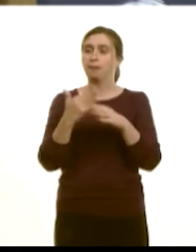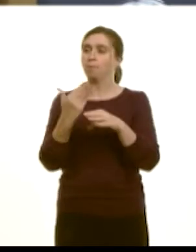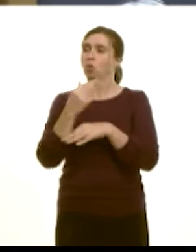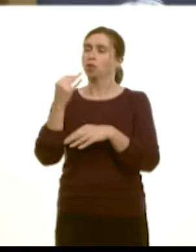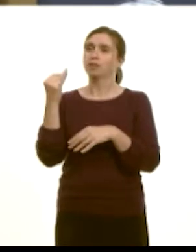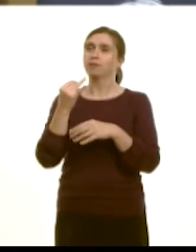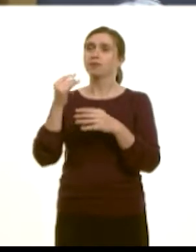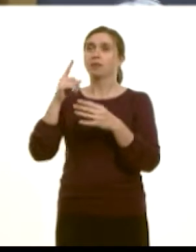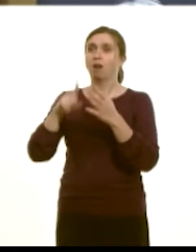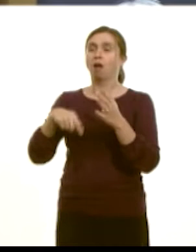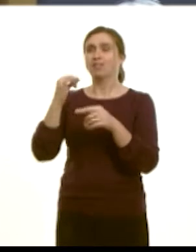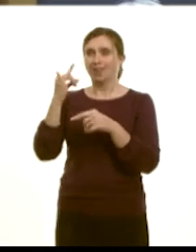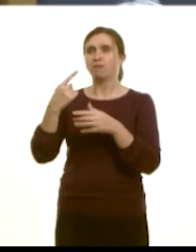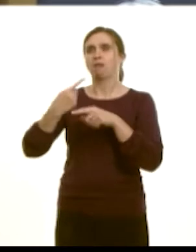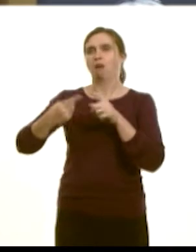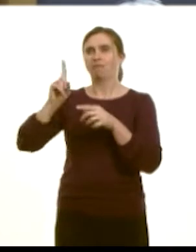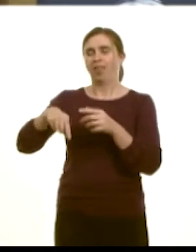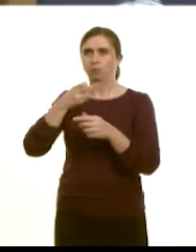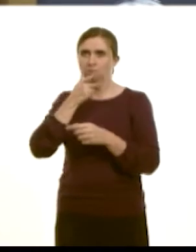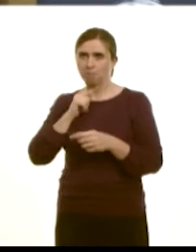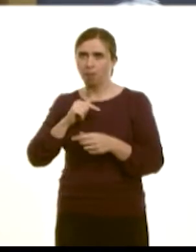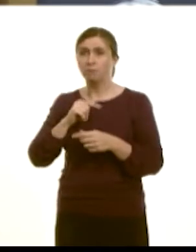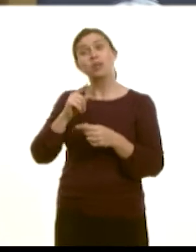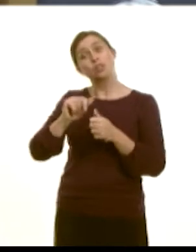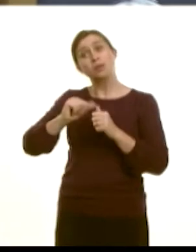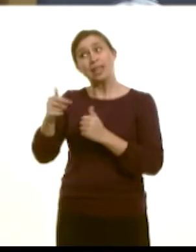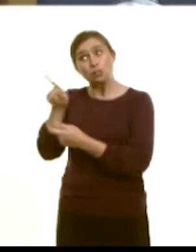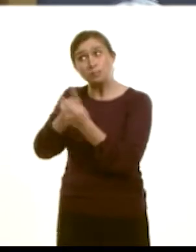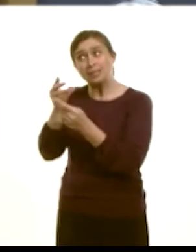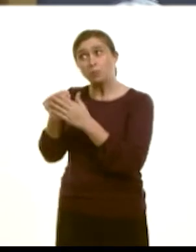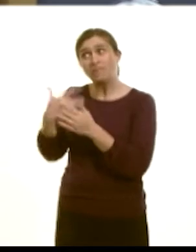So, First Minister, when you next meet with Visit Wales, will you press upon it the economic